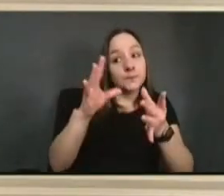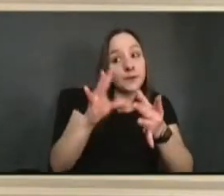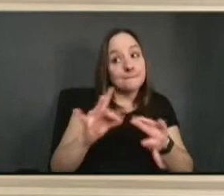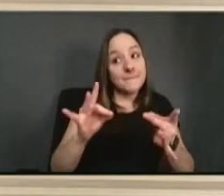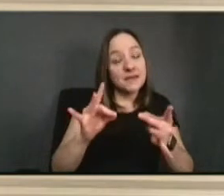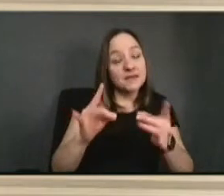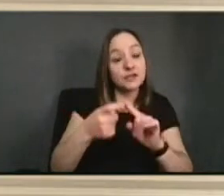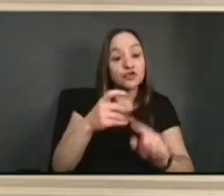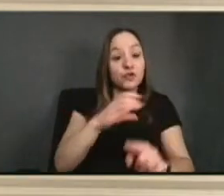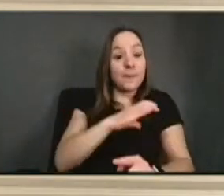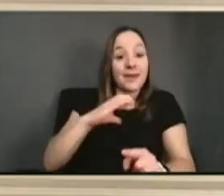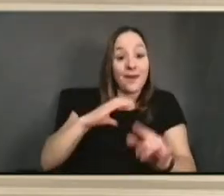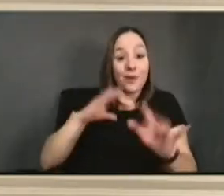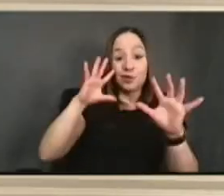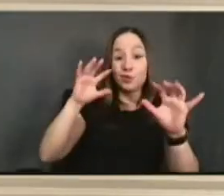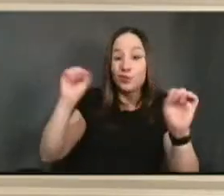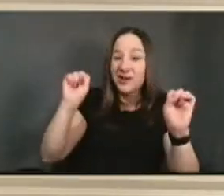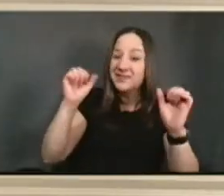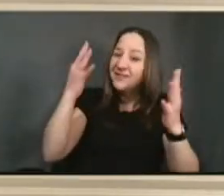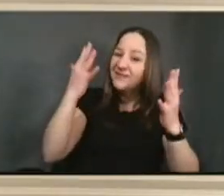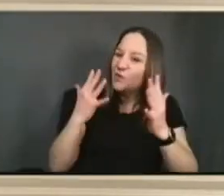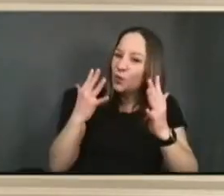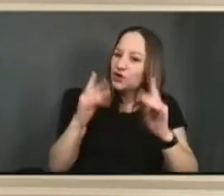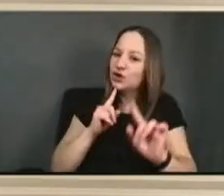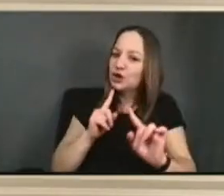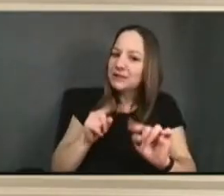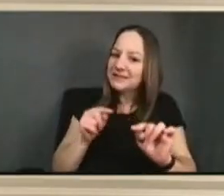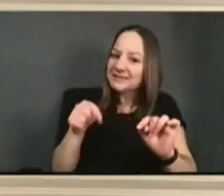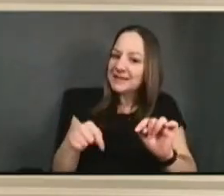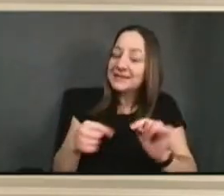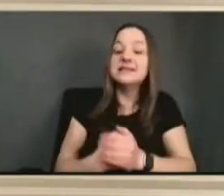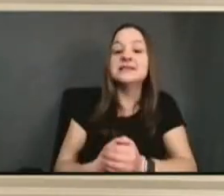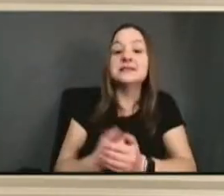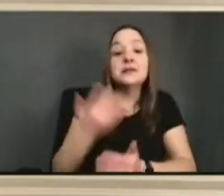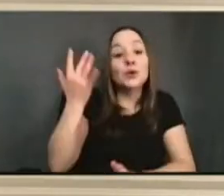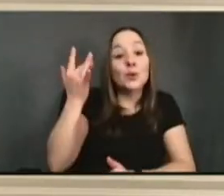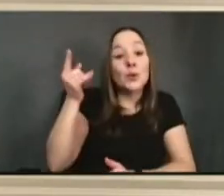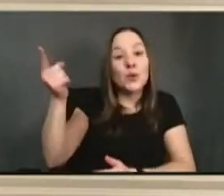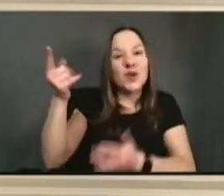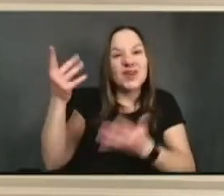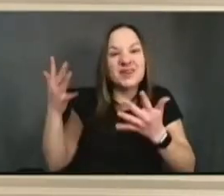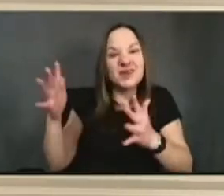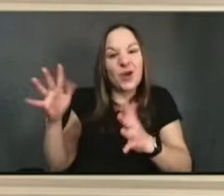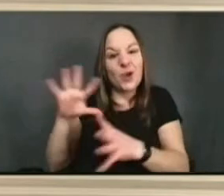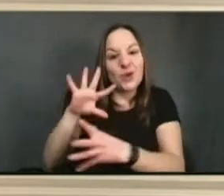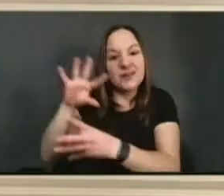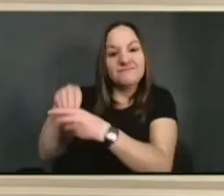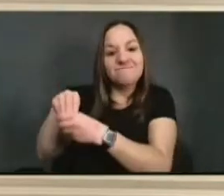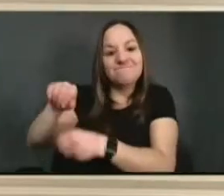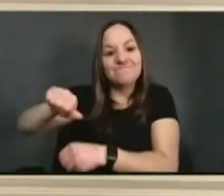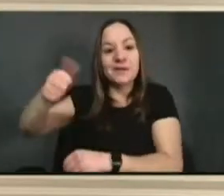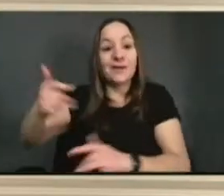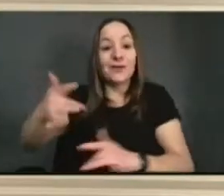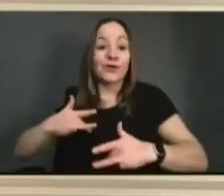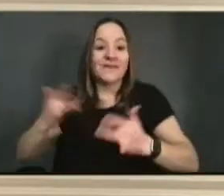to pass along a message from our council president who, unfortunately, couldn't be here